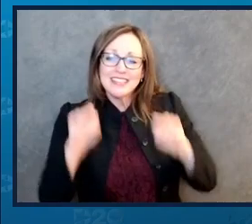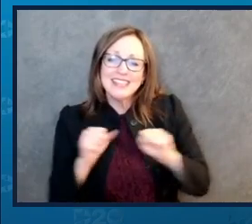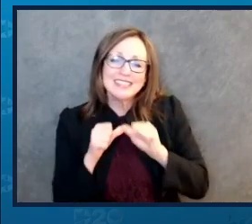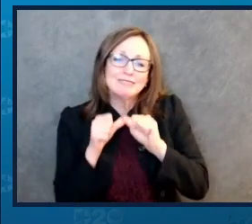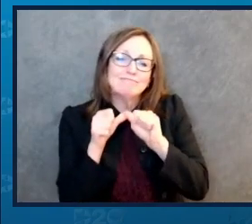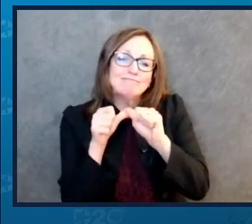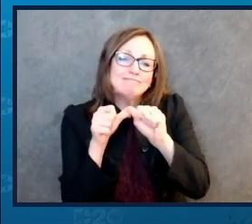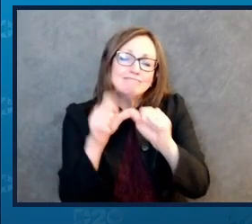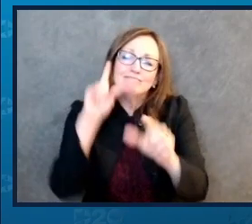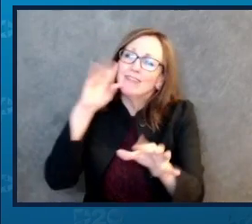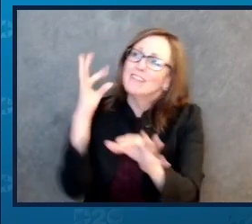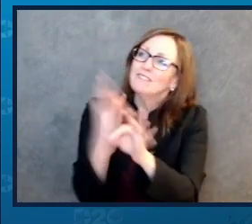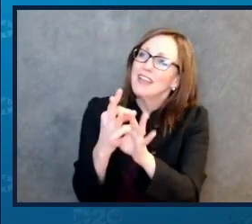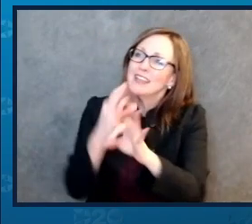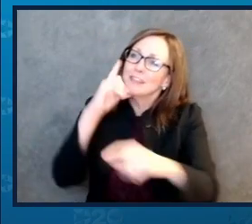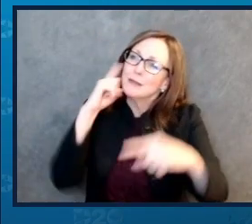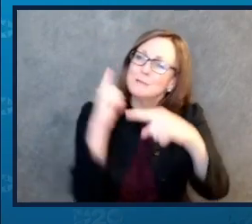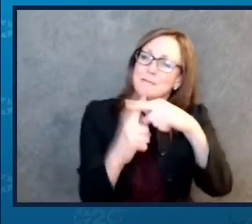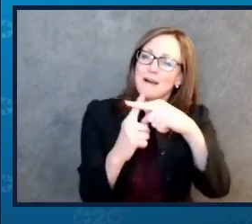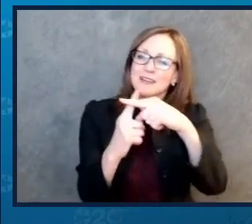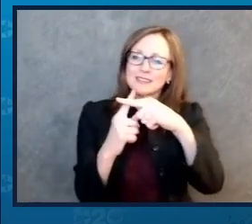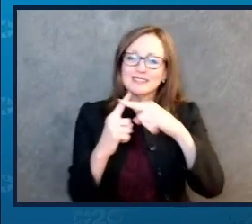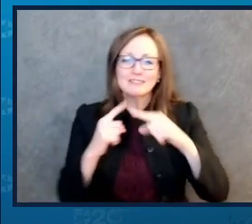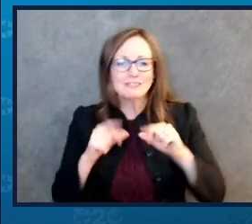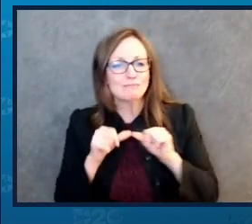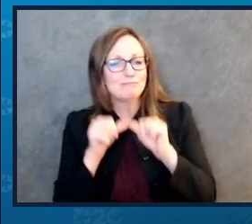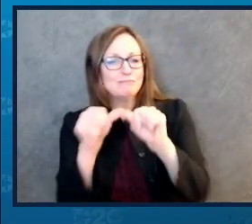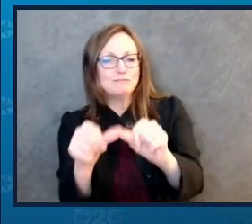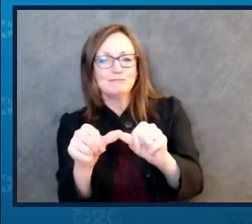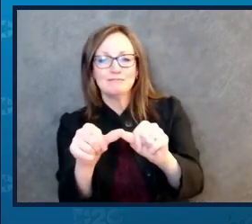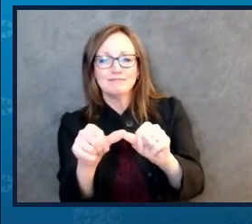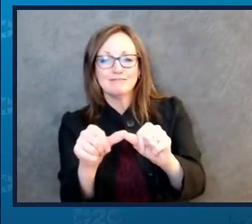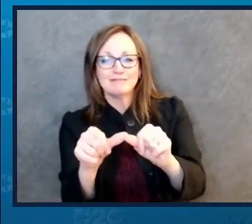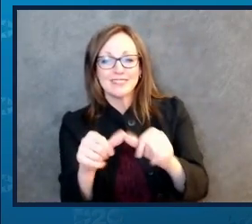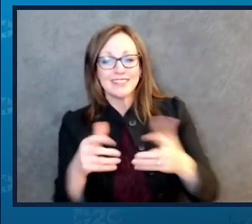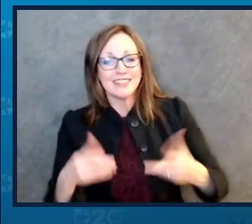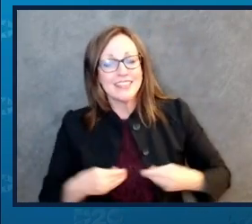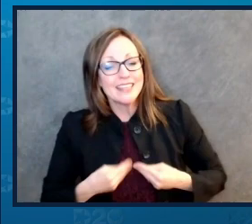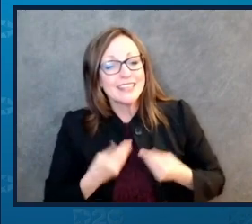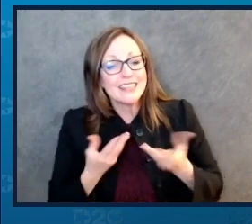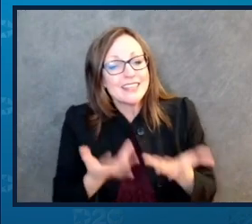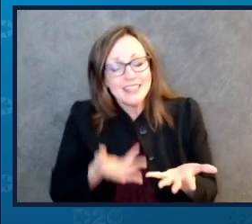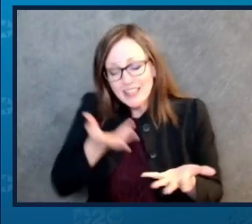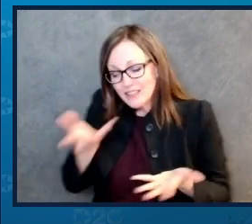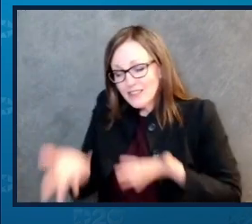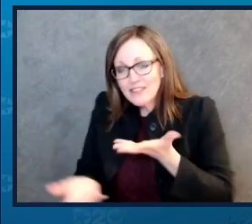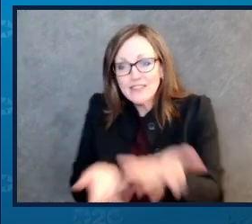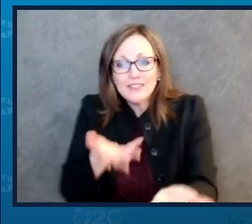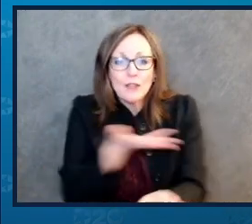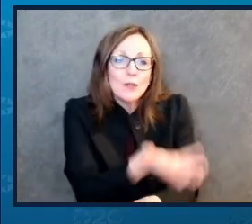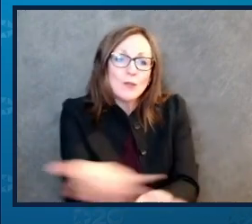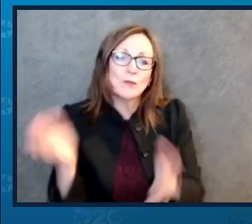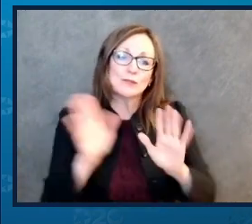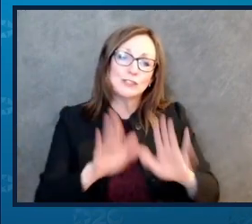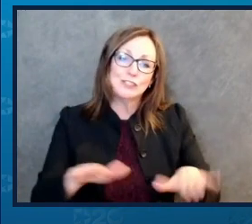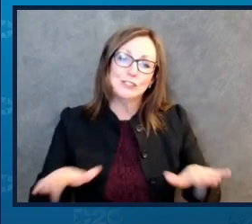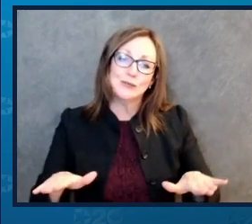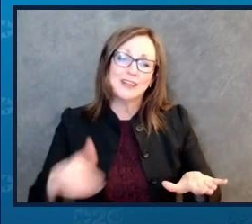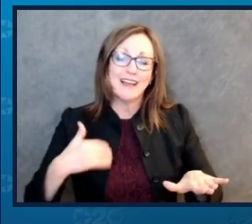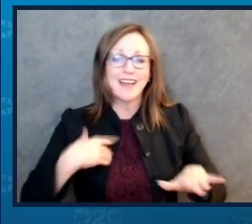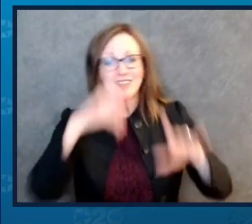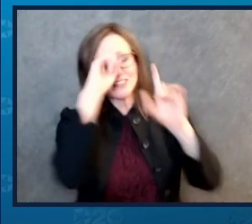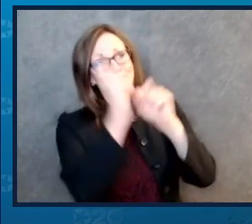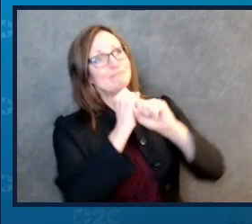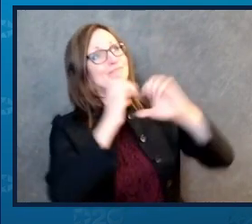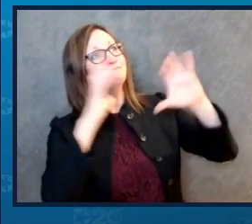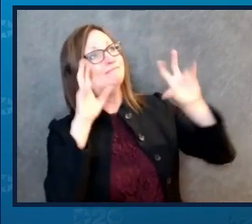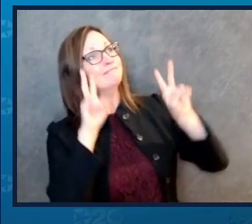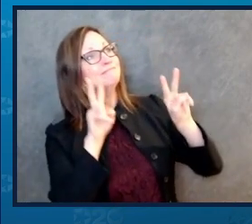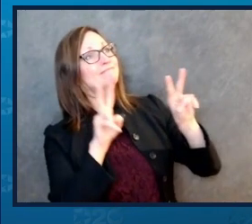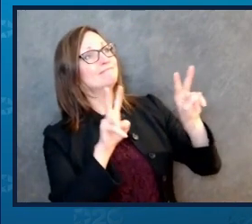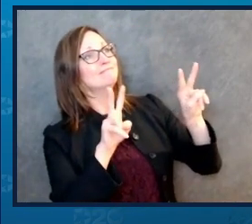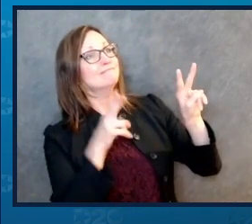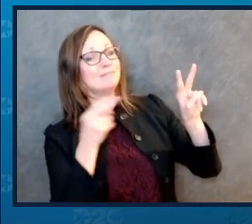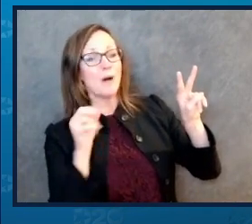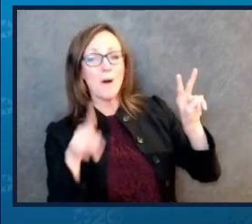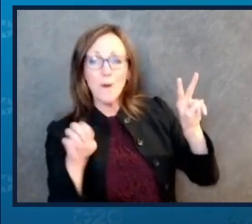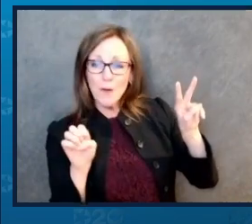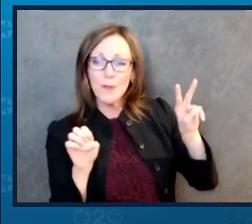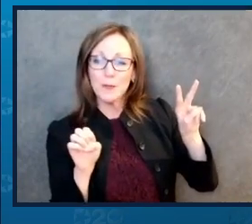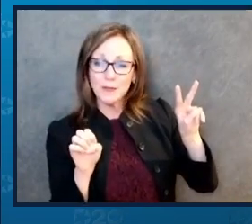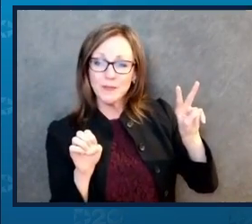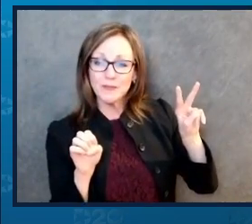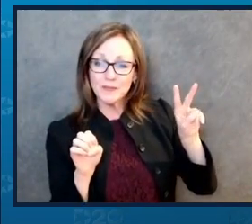BUILD A BETTER LIFE, AND GIVE